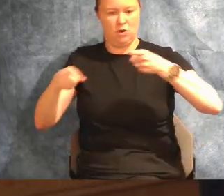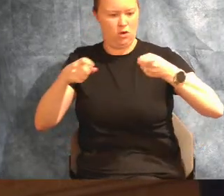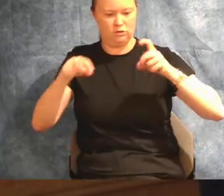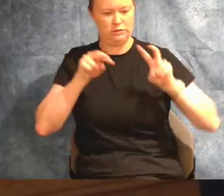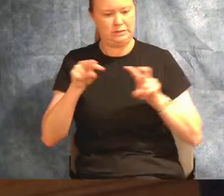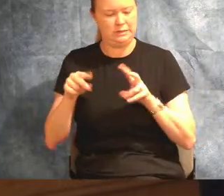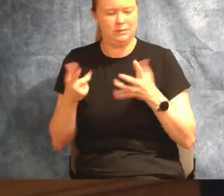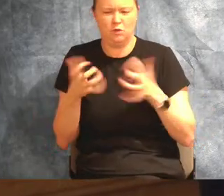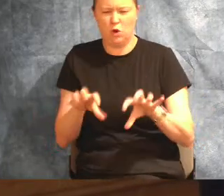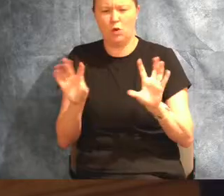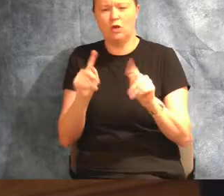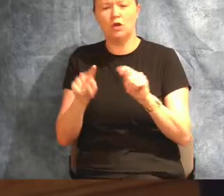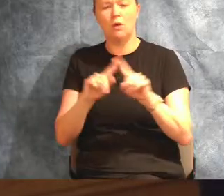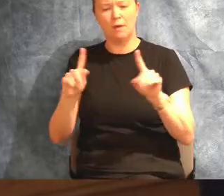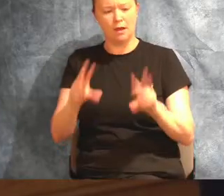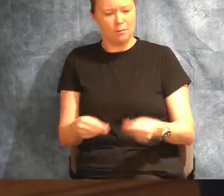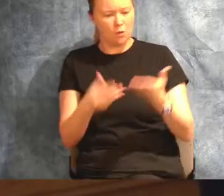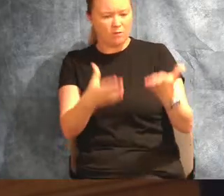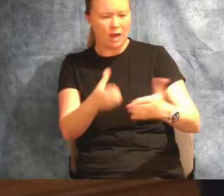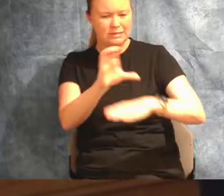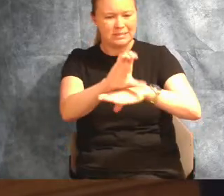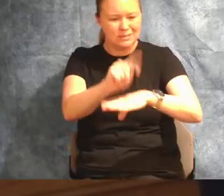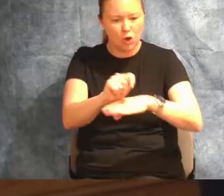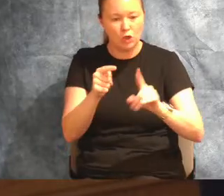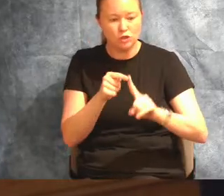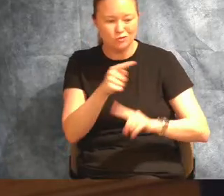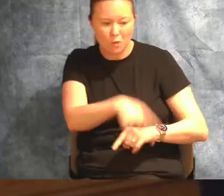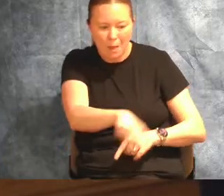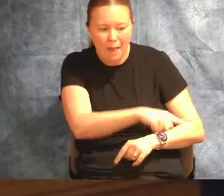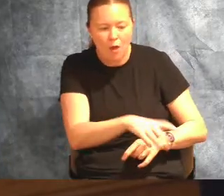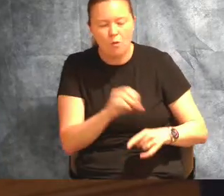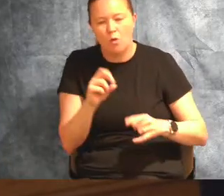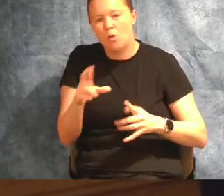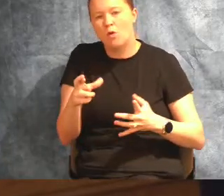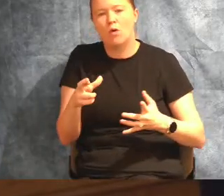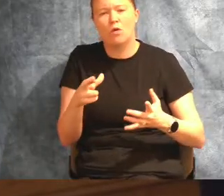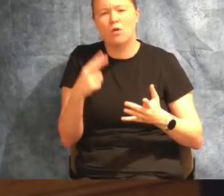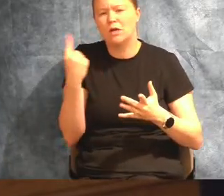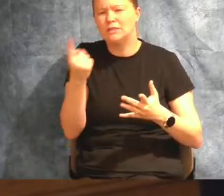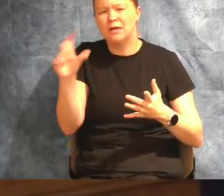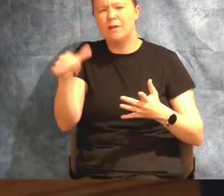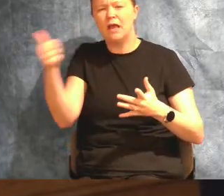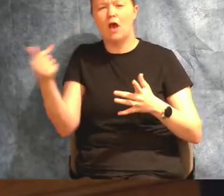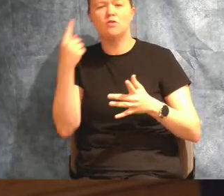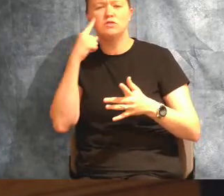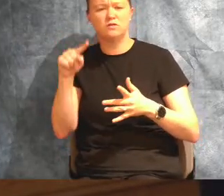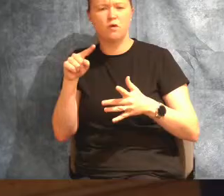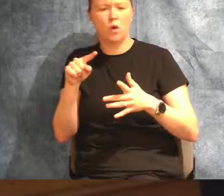but provides consulting to them or something else for our Commissioners to think about. Do